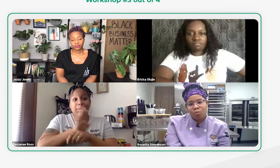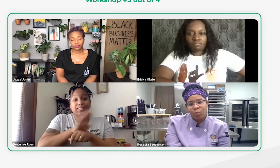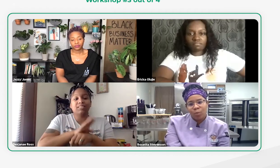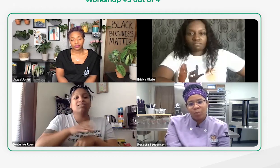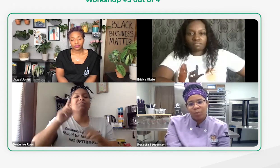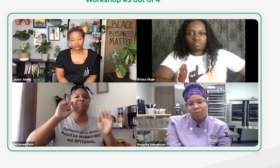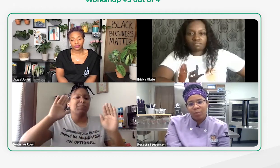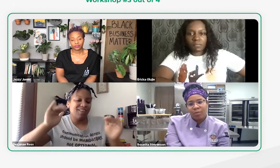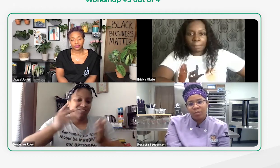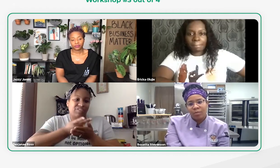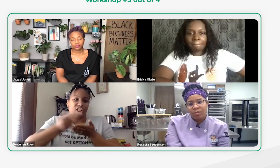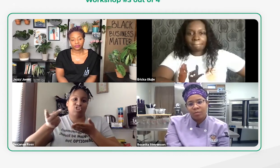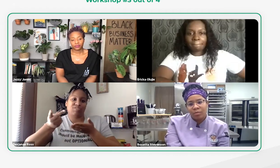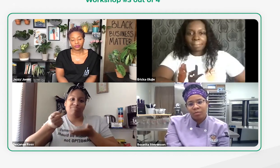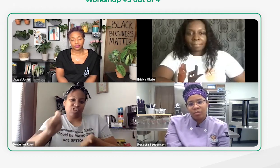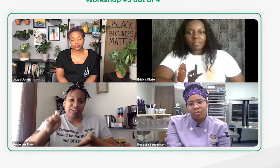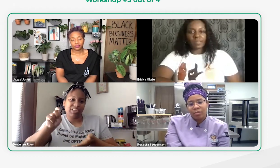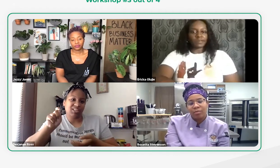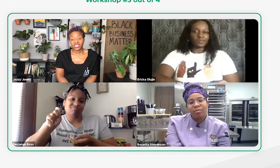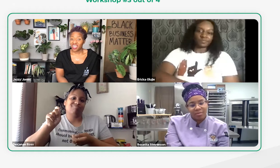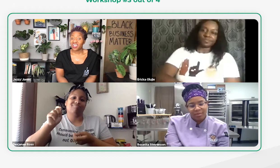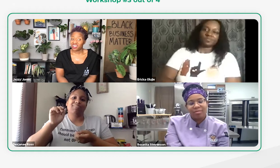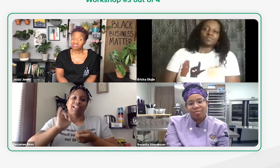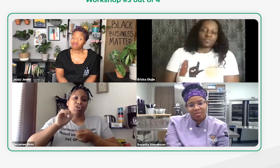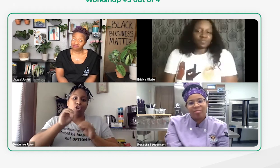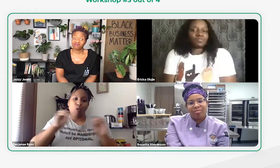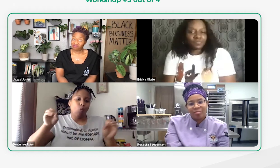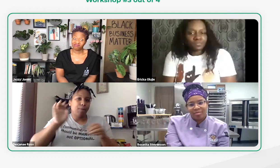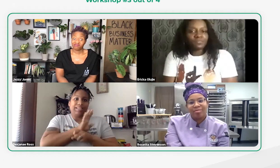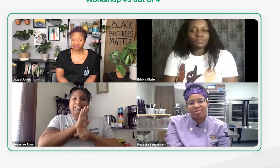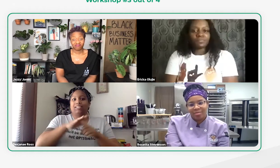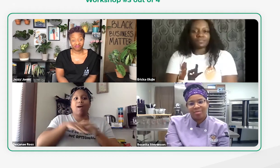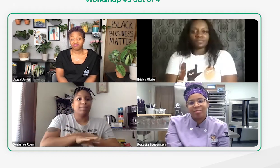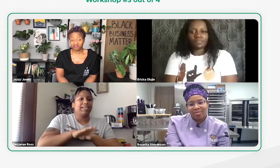If you want going to business expect you were going to fail in the beginning. Expect failure.